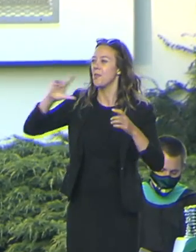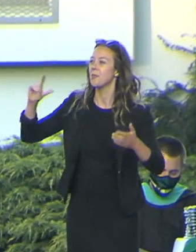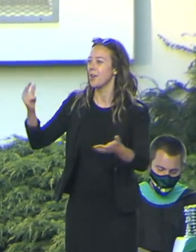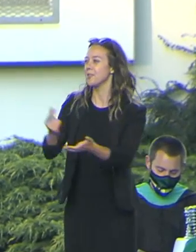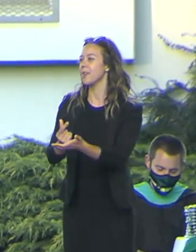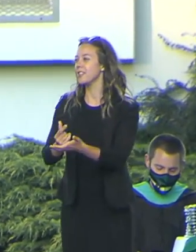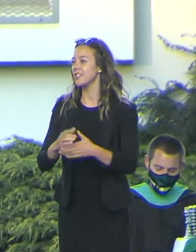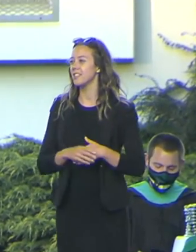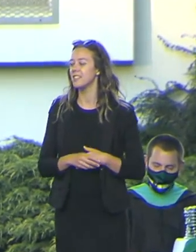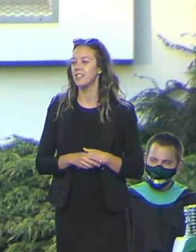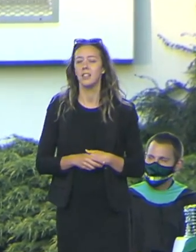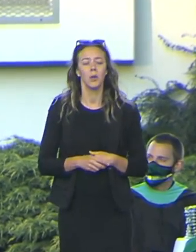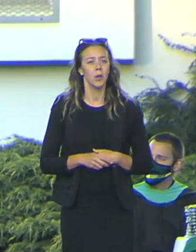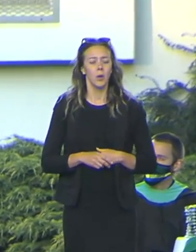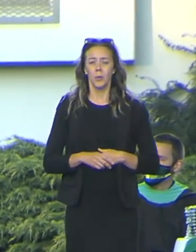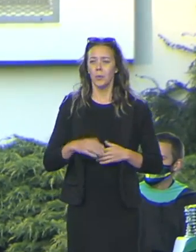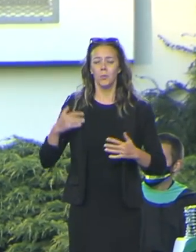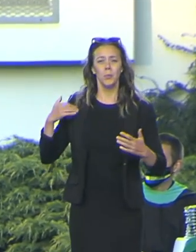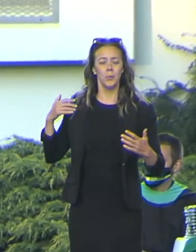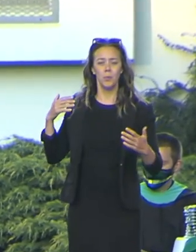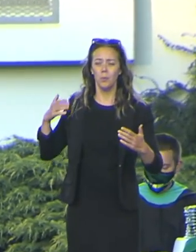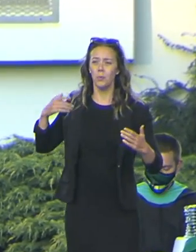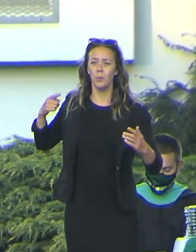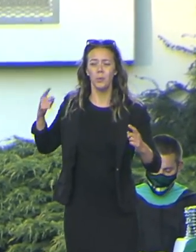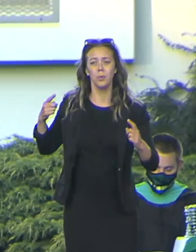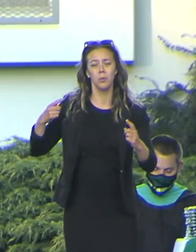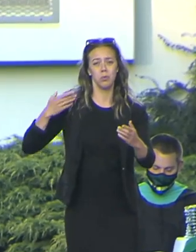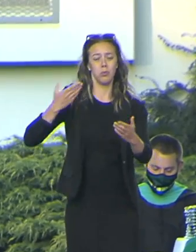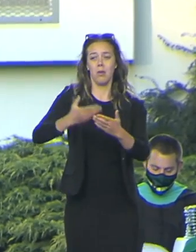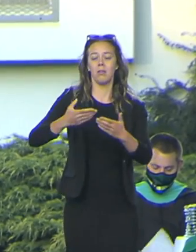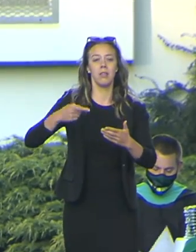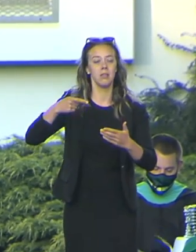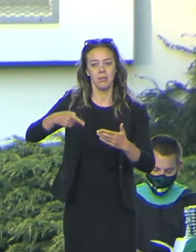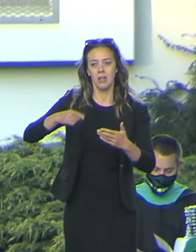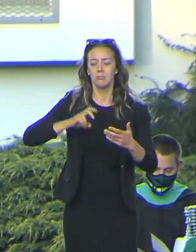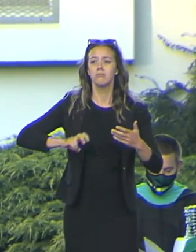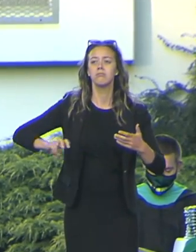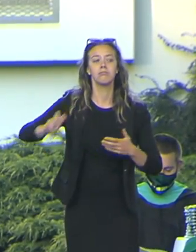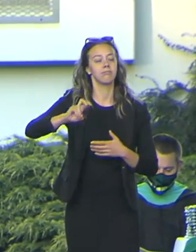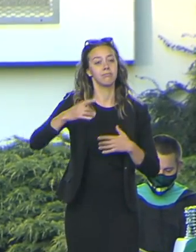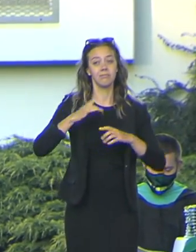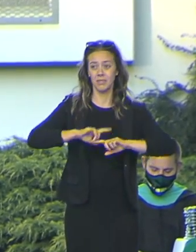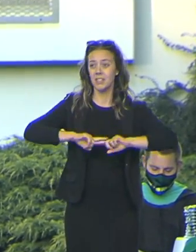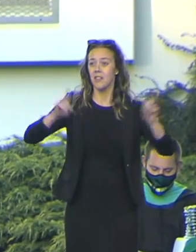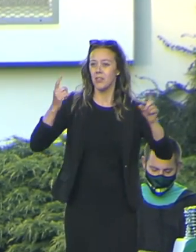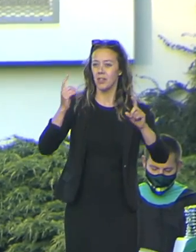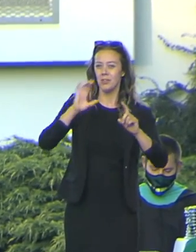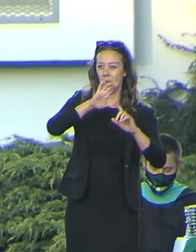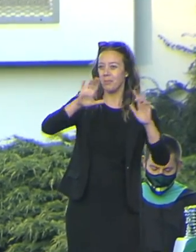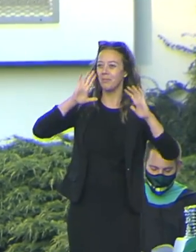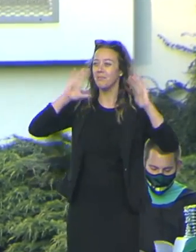The path to this celebratory graduation was different than any one of us could have imagined when you the students